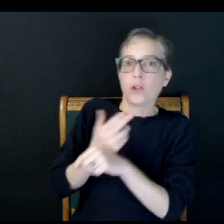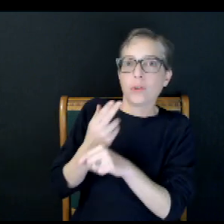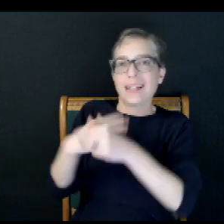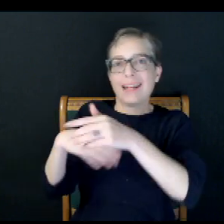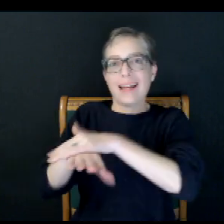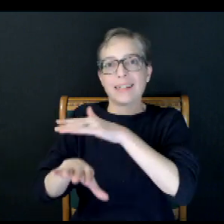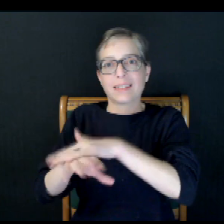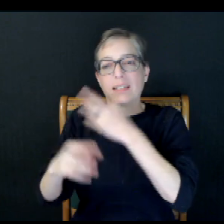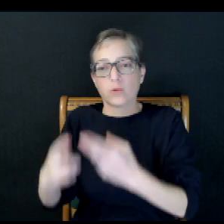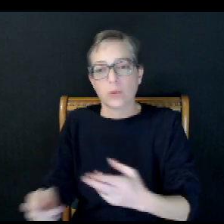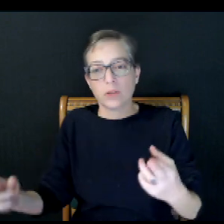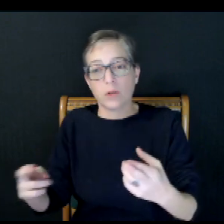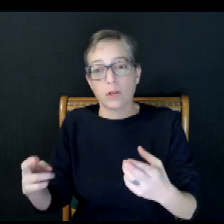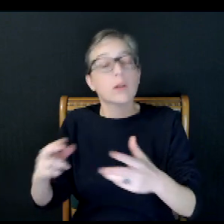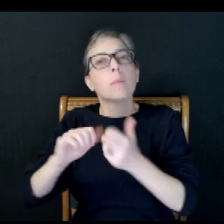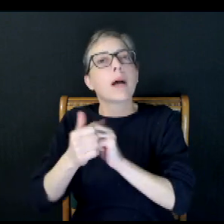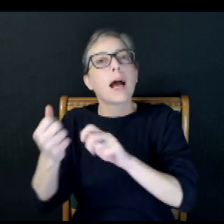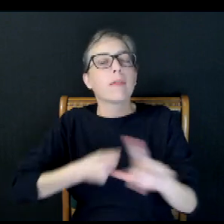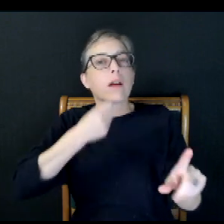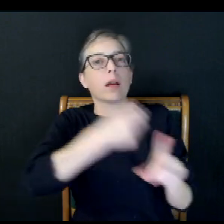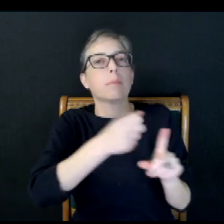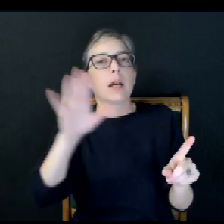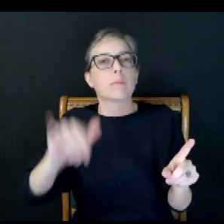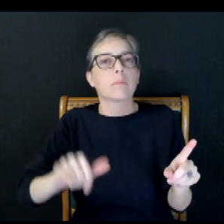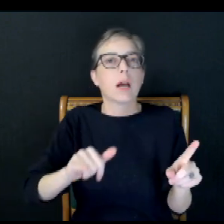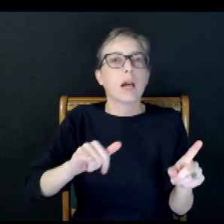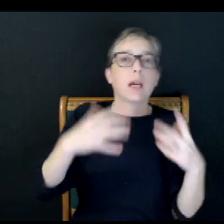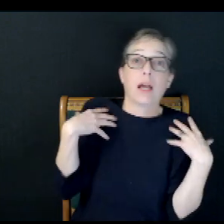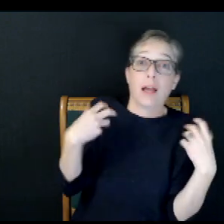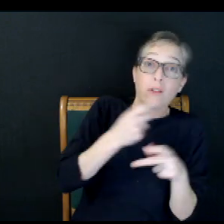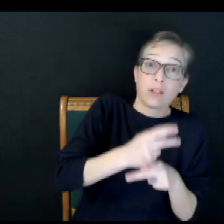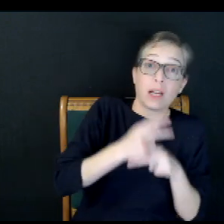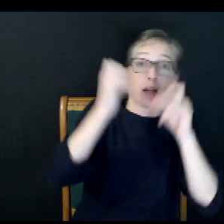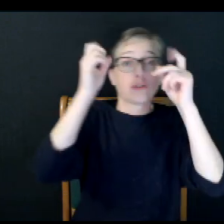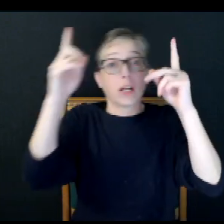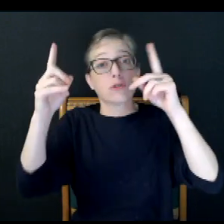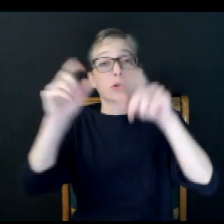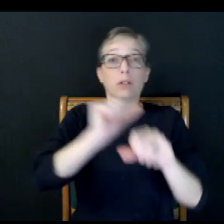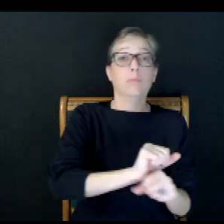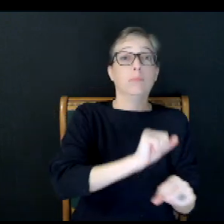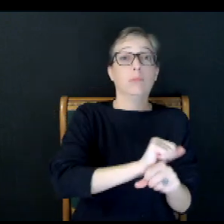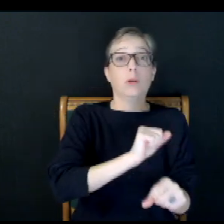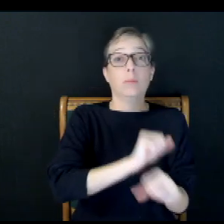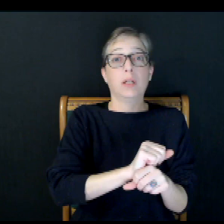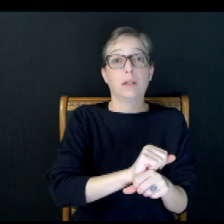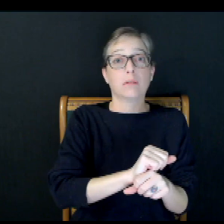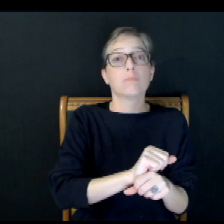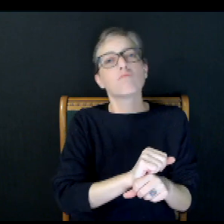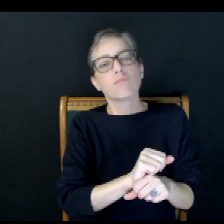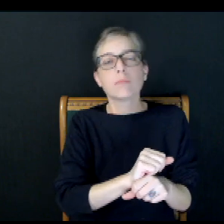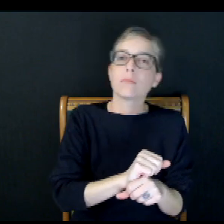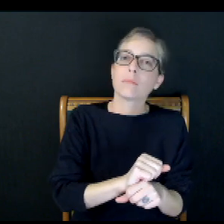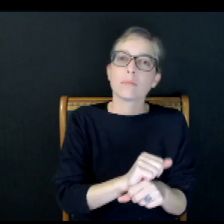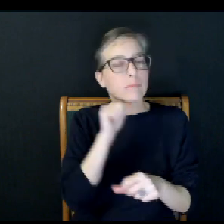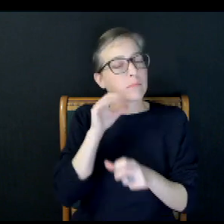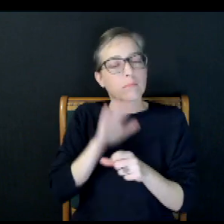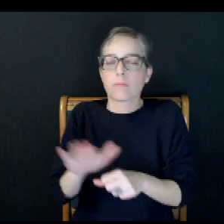health care, employment, and other systems, little is done to understand how racial and ethnic disparities